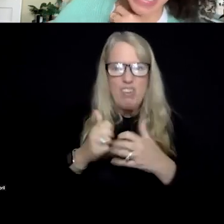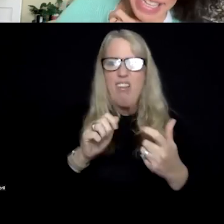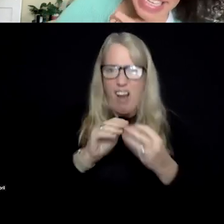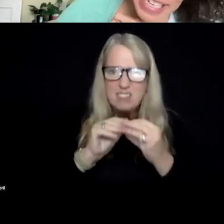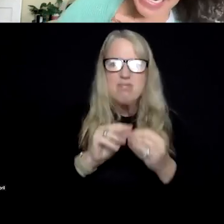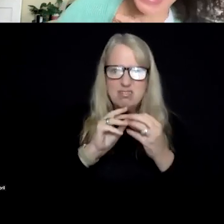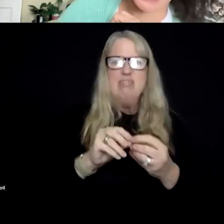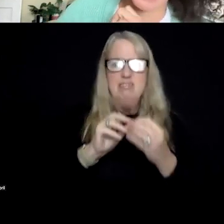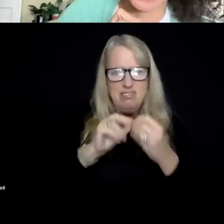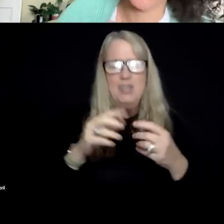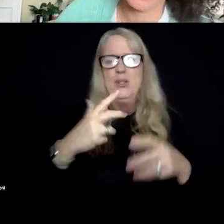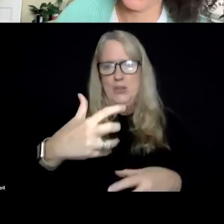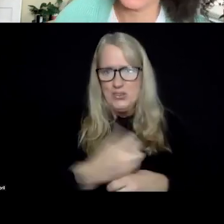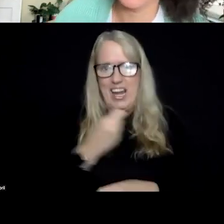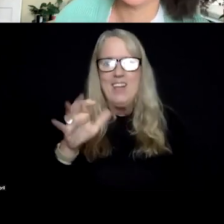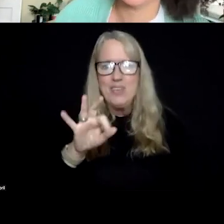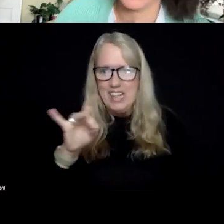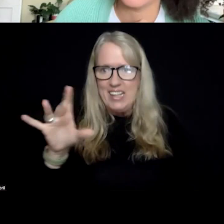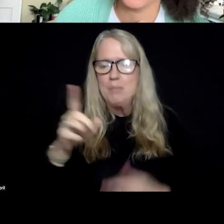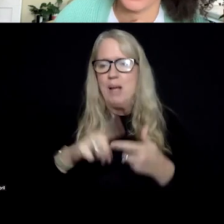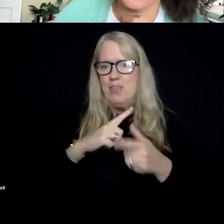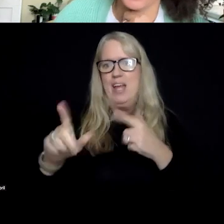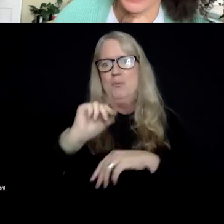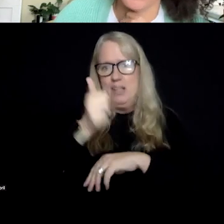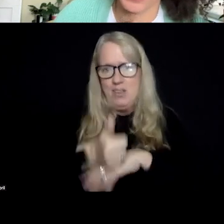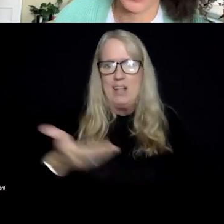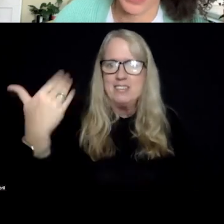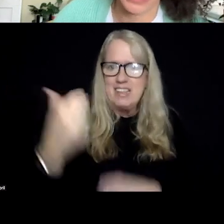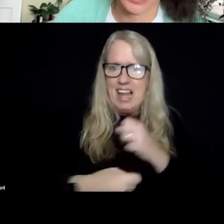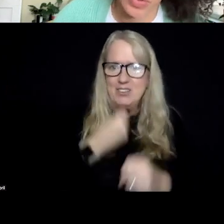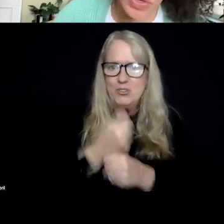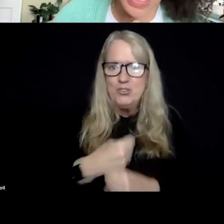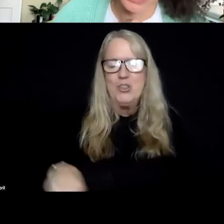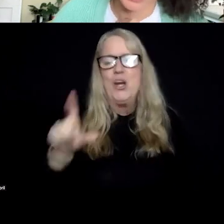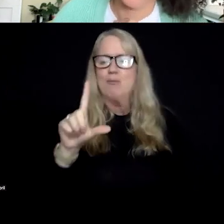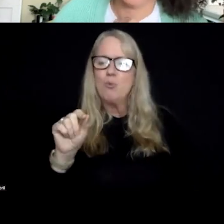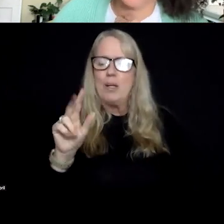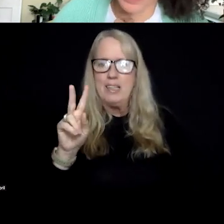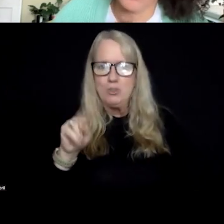GET THAT NUMBER. AND THEN WE LAUNCHED LAST YEAR IN 2022 TO HAVE